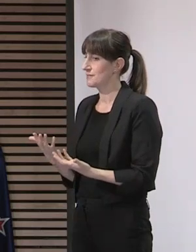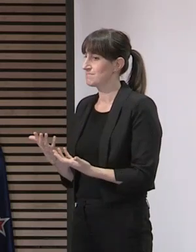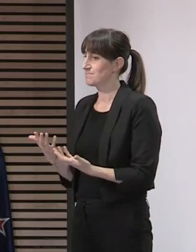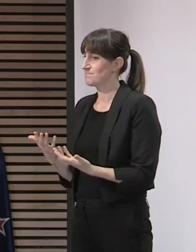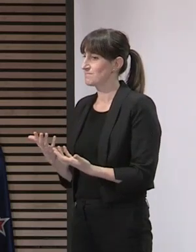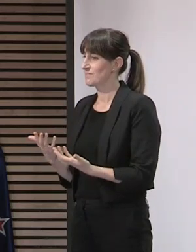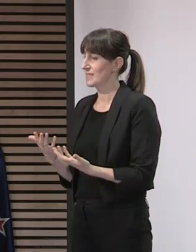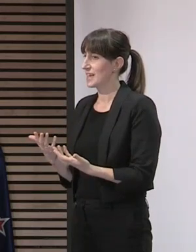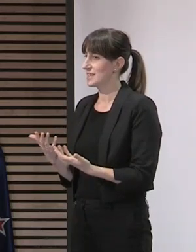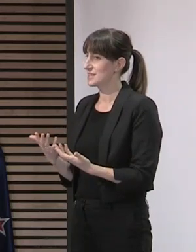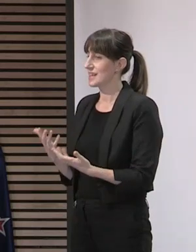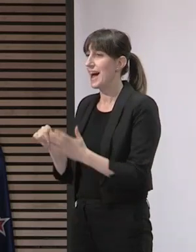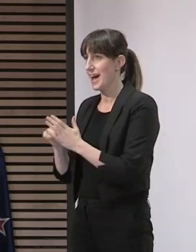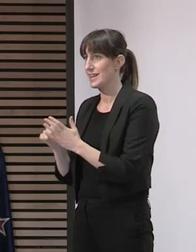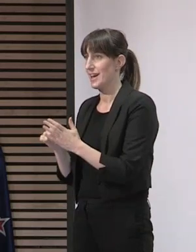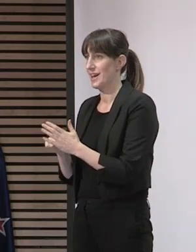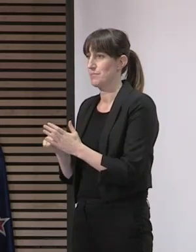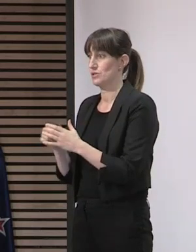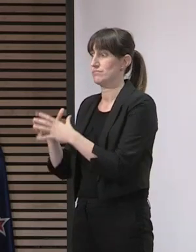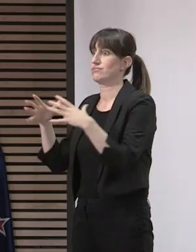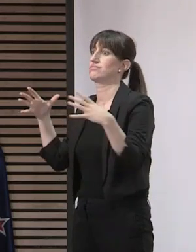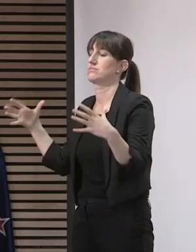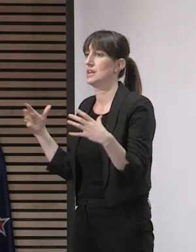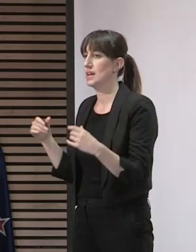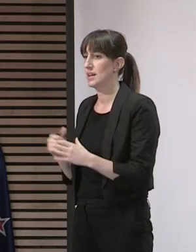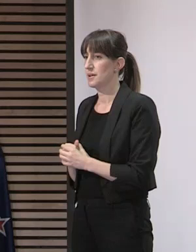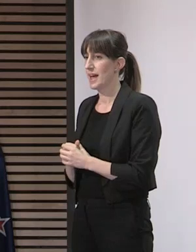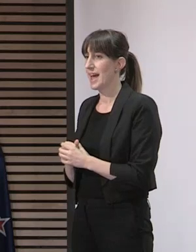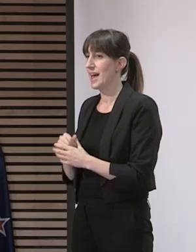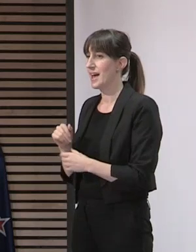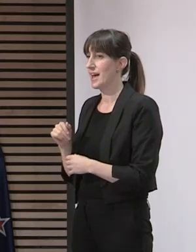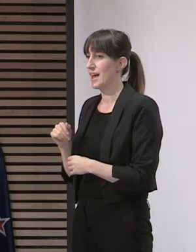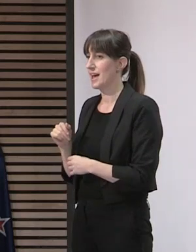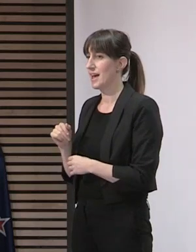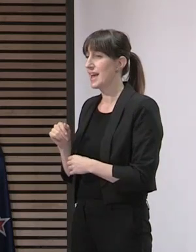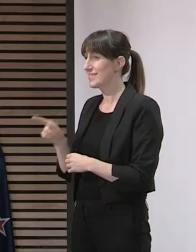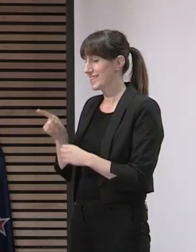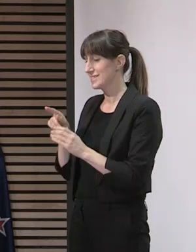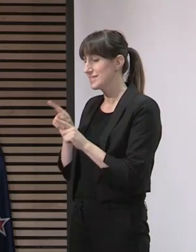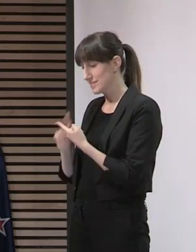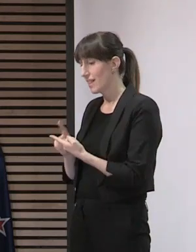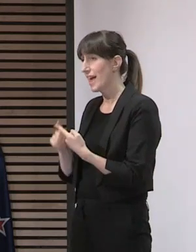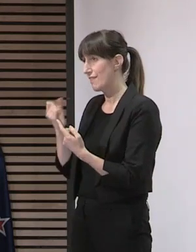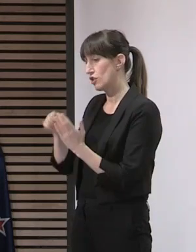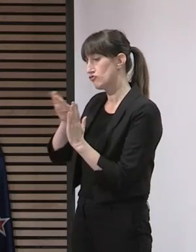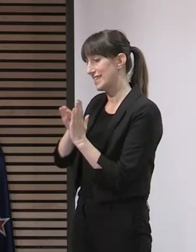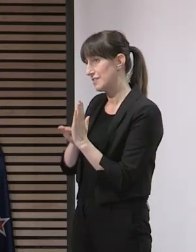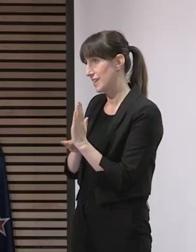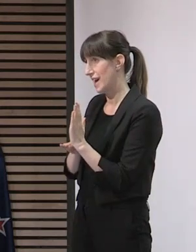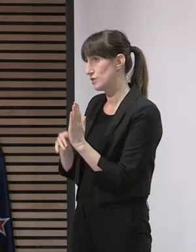extraordinary event. And also that there are limitations to the eligibility. So it's not just income level - it's whether or not there are whole